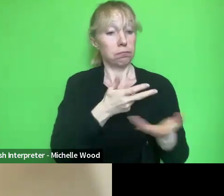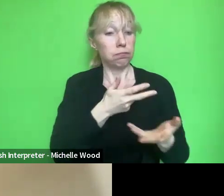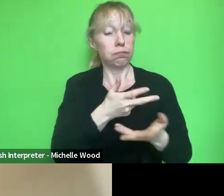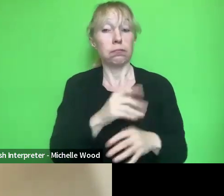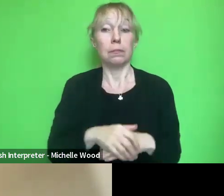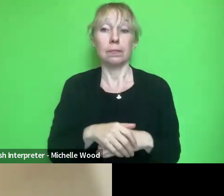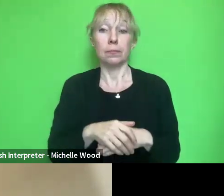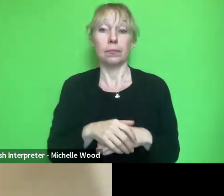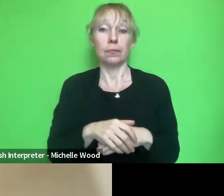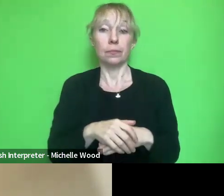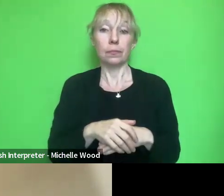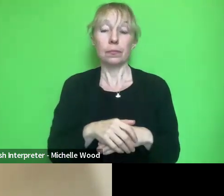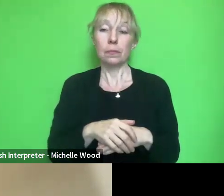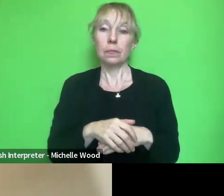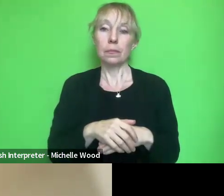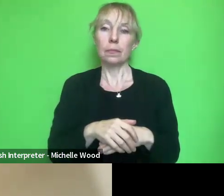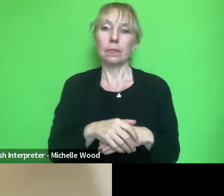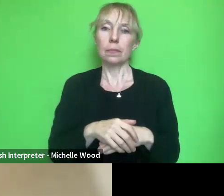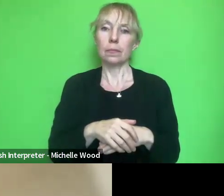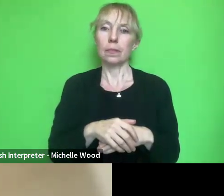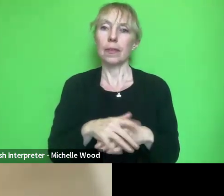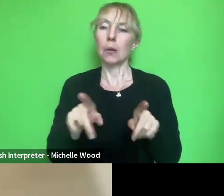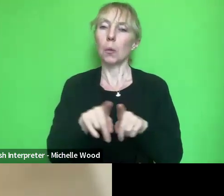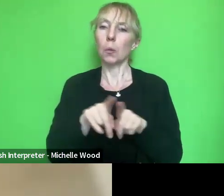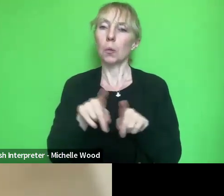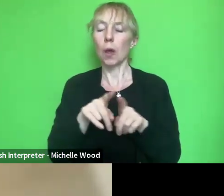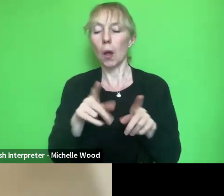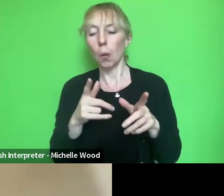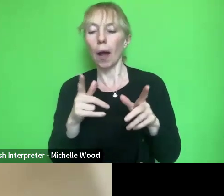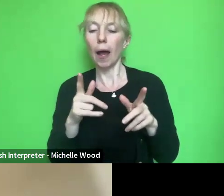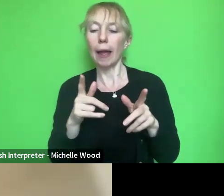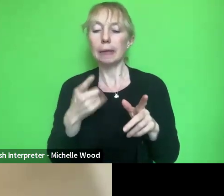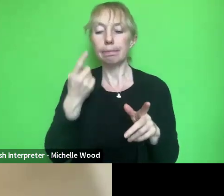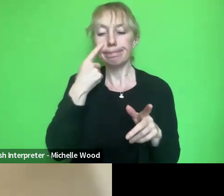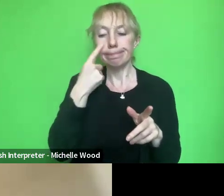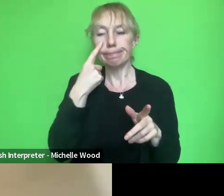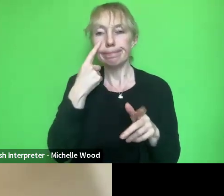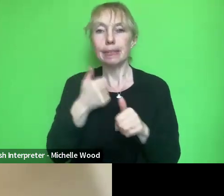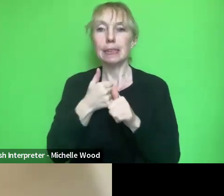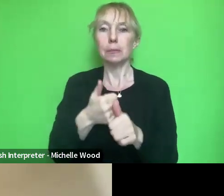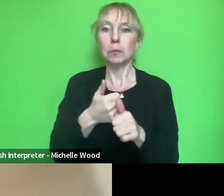There's the part of sort of overseeing and supporting ERG and other inclusion events,